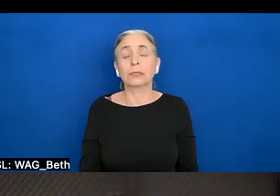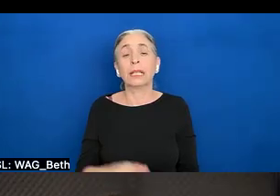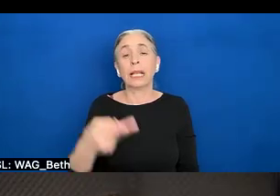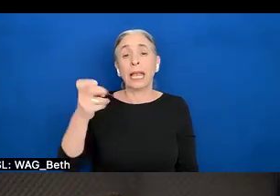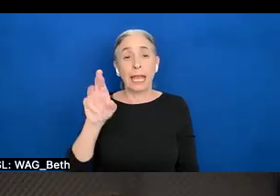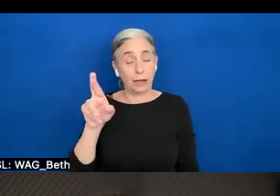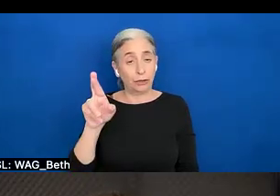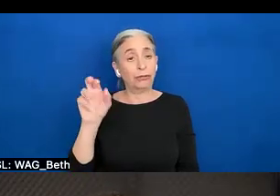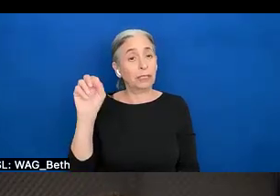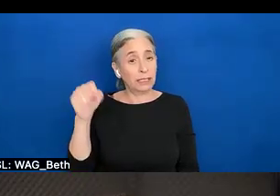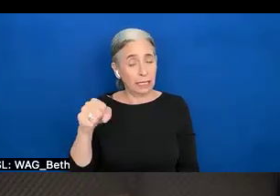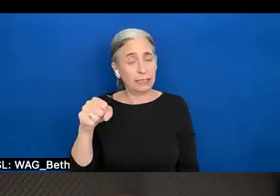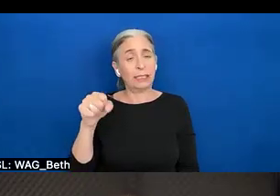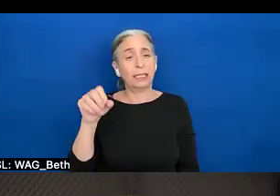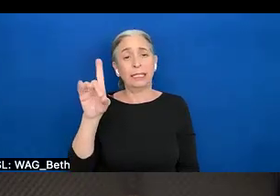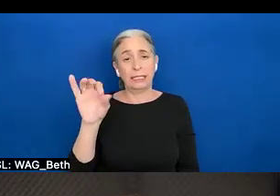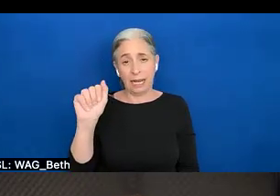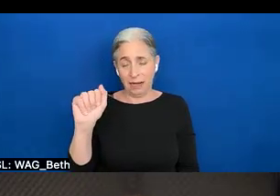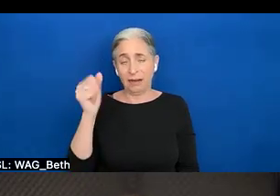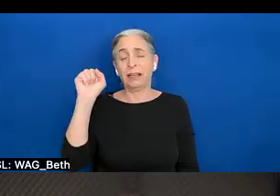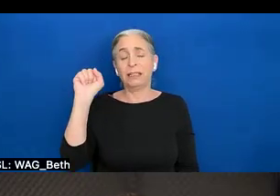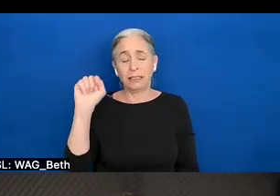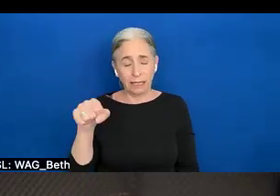There is data on the table.